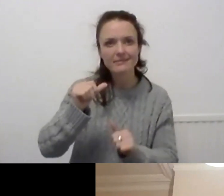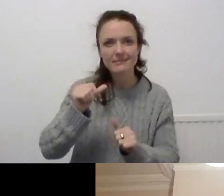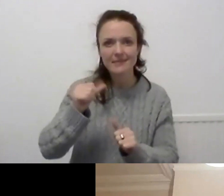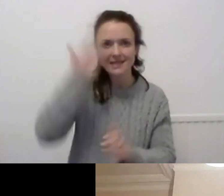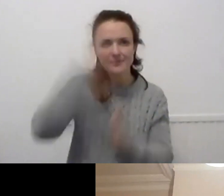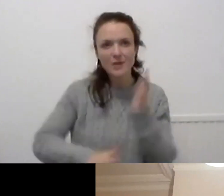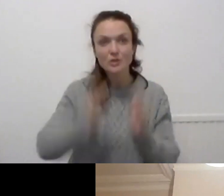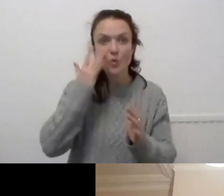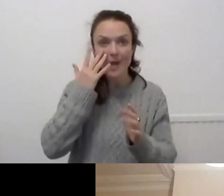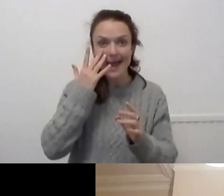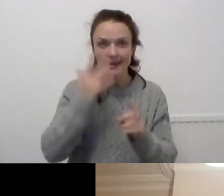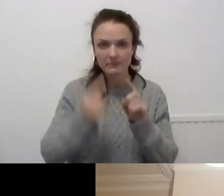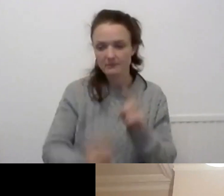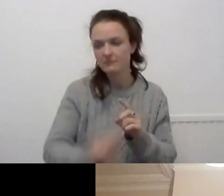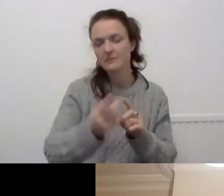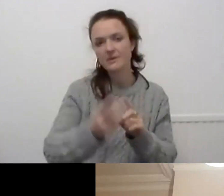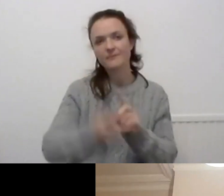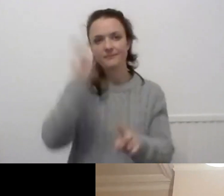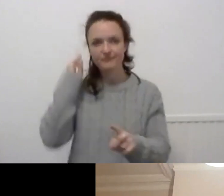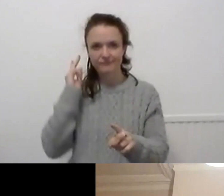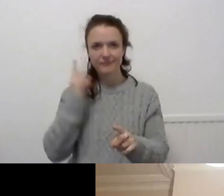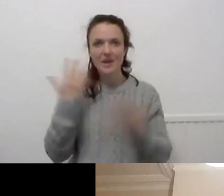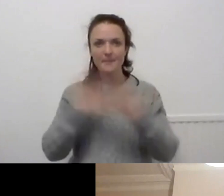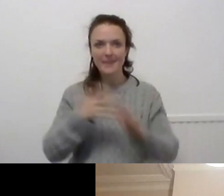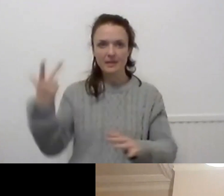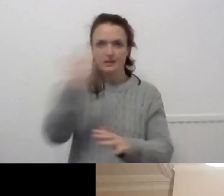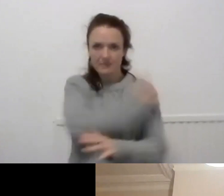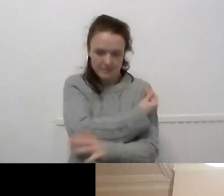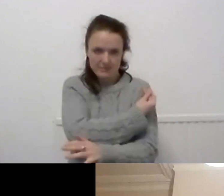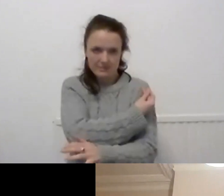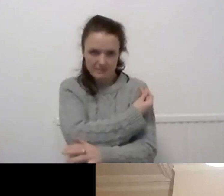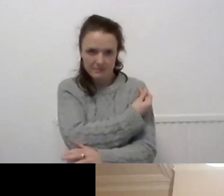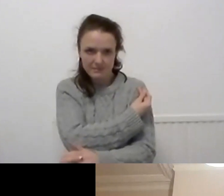the night before, and I was doing a vaccine clinic next morning. And I vaccinated lady who'd